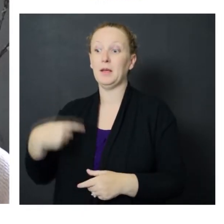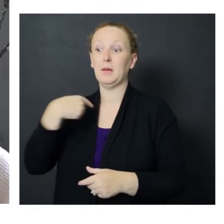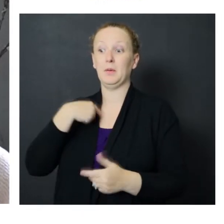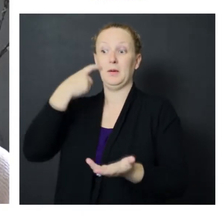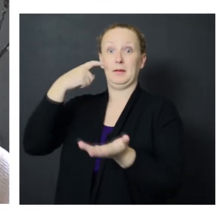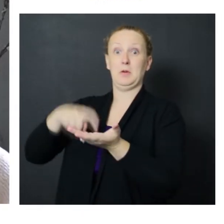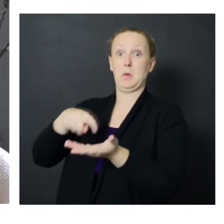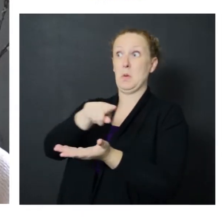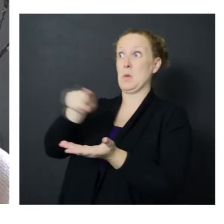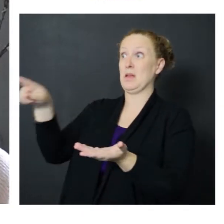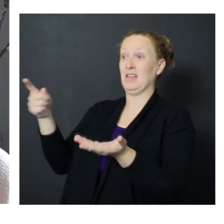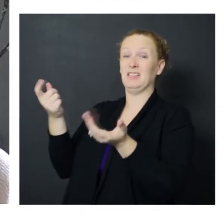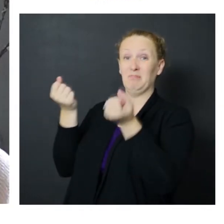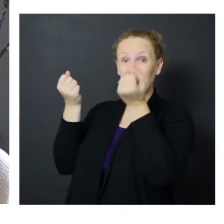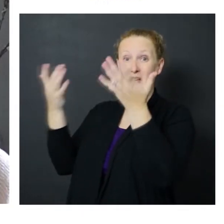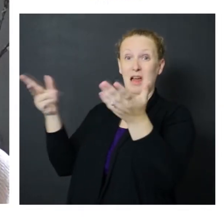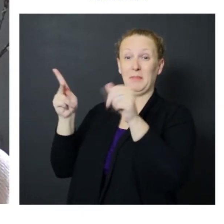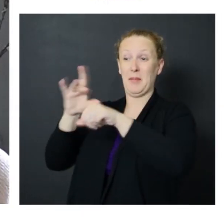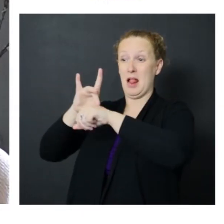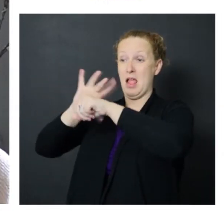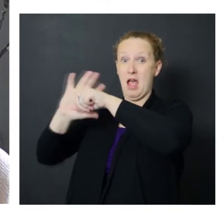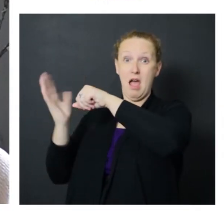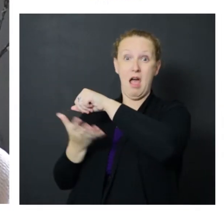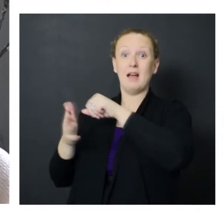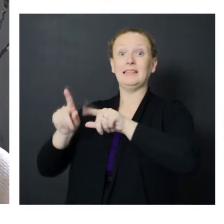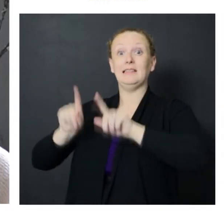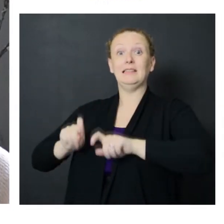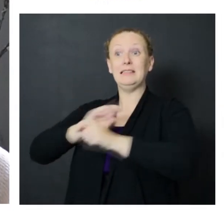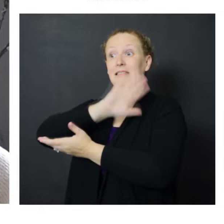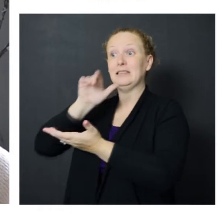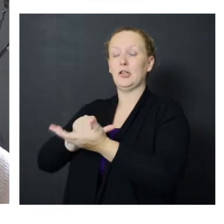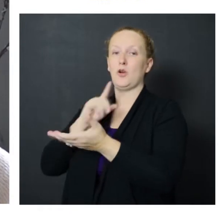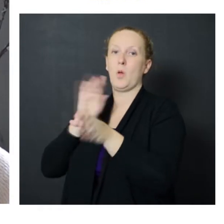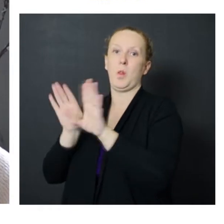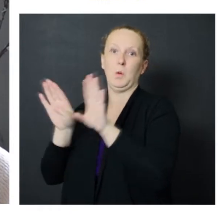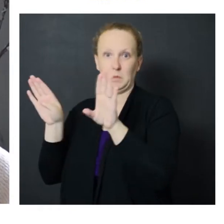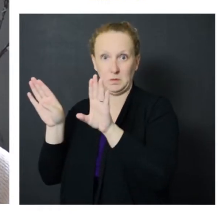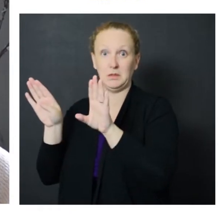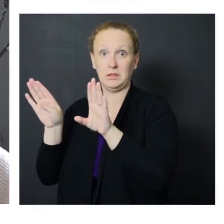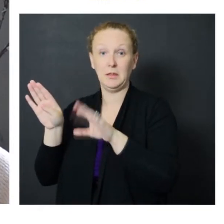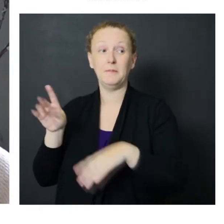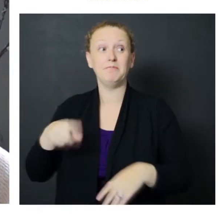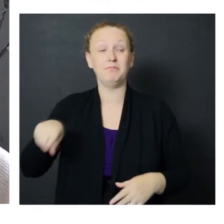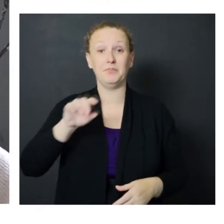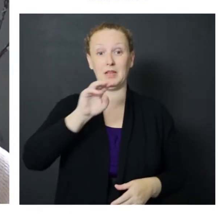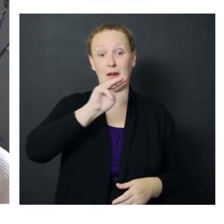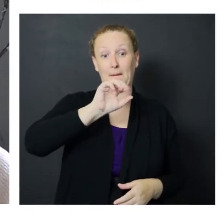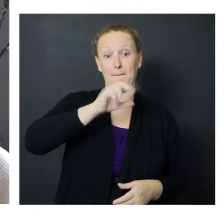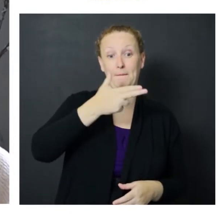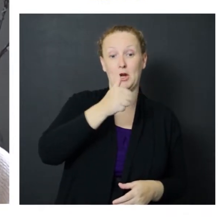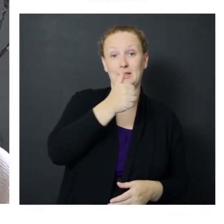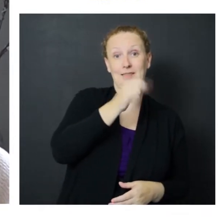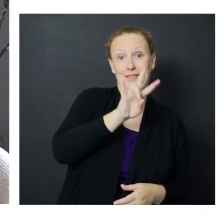that testing is closed. And I don't know if all of you are aware, but from my March 17 through April 30th,